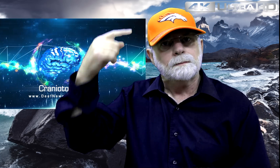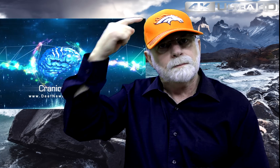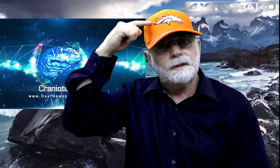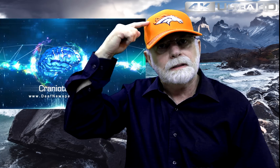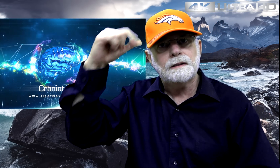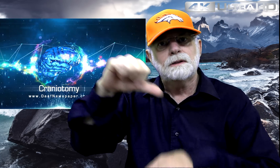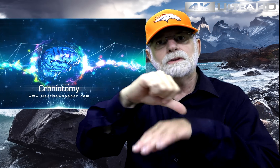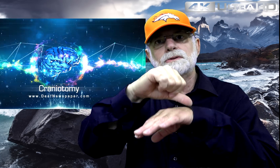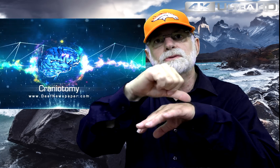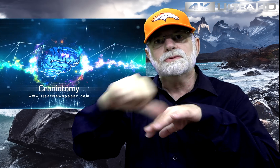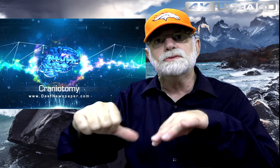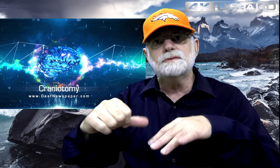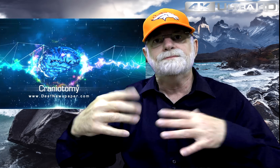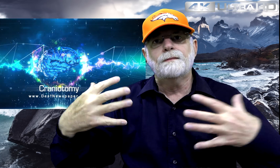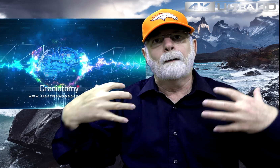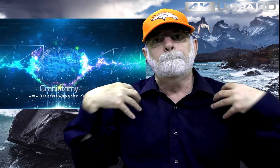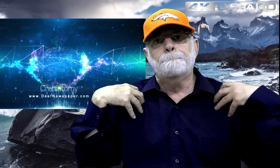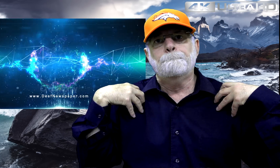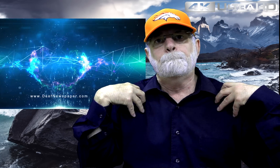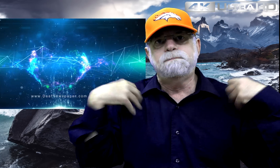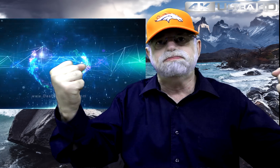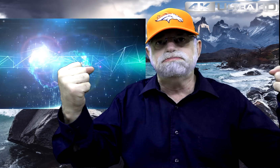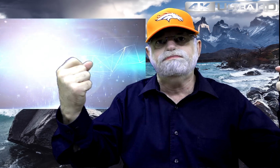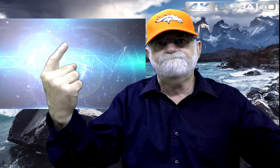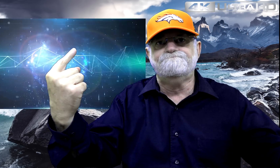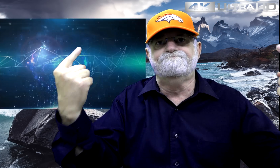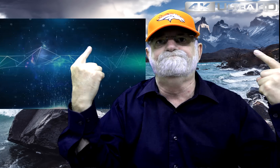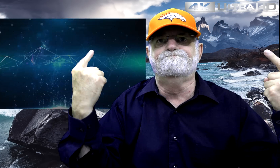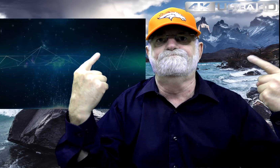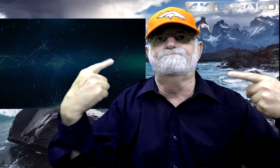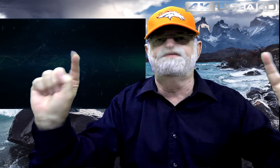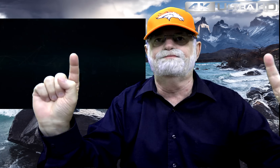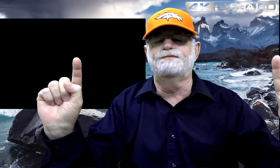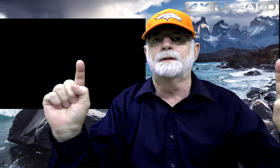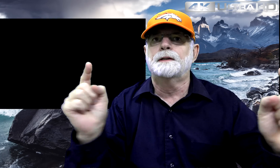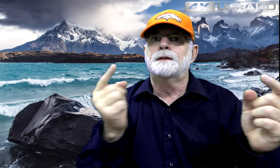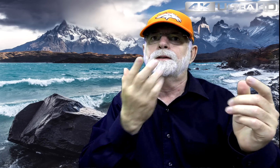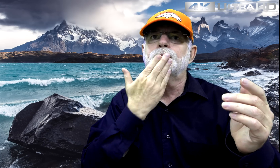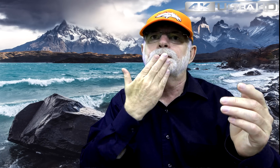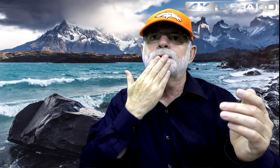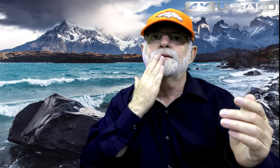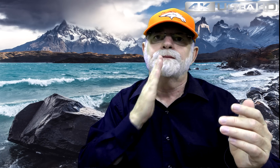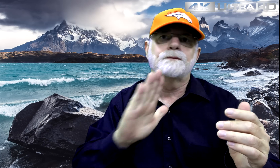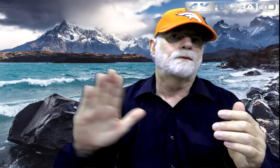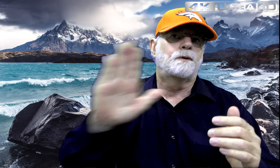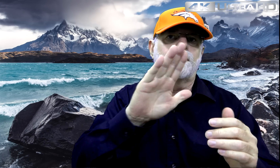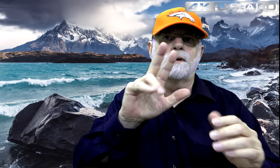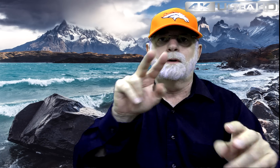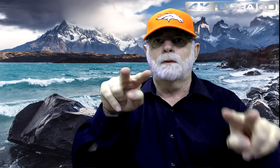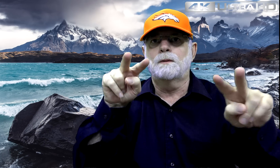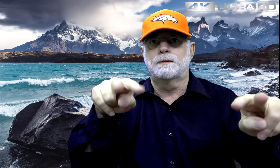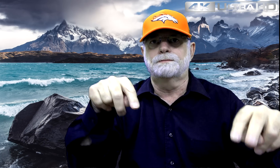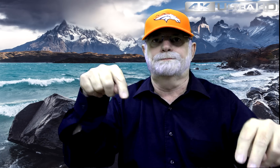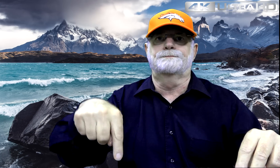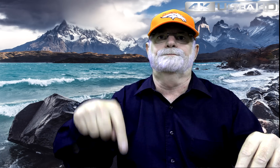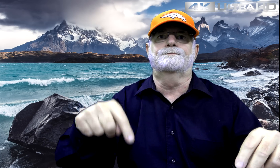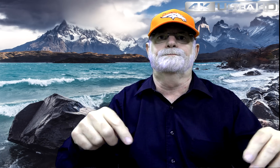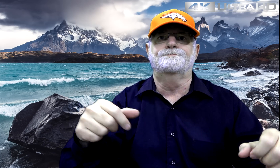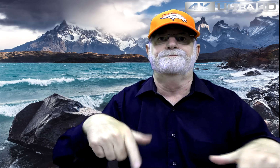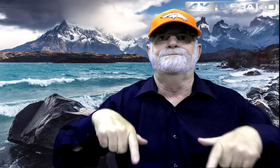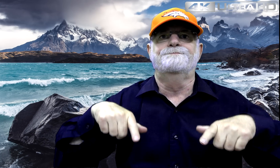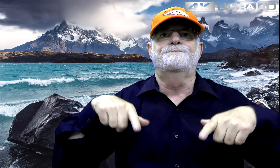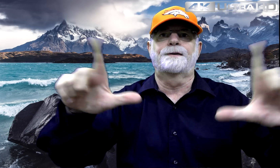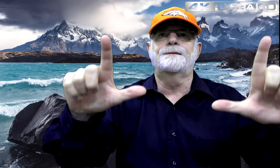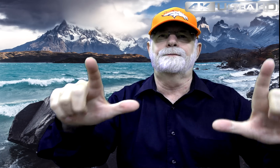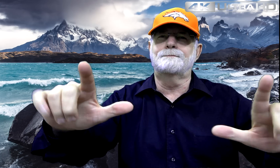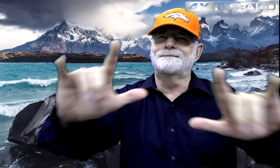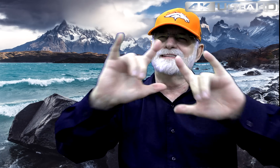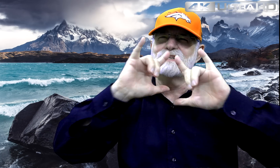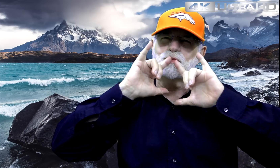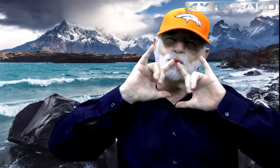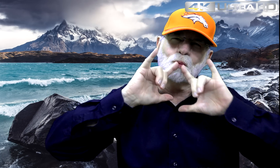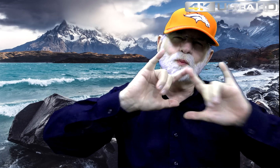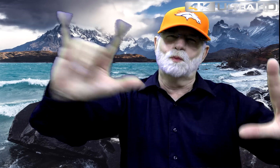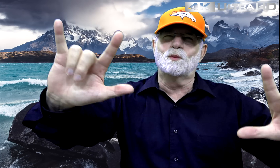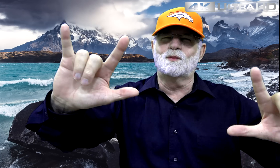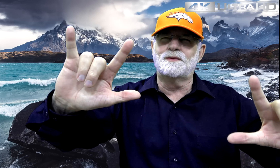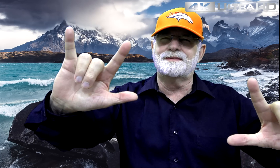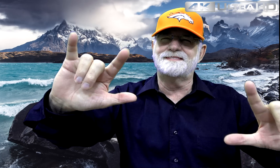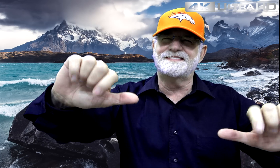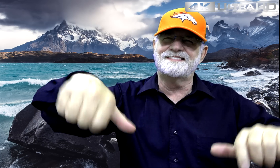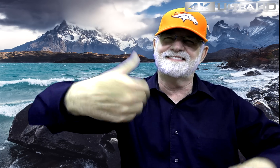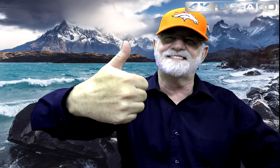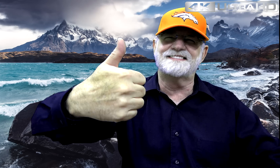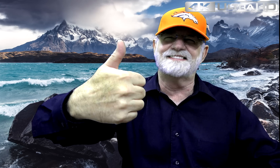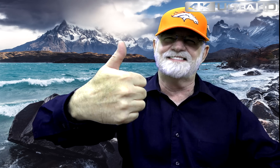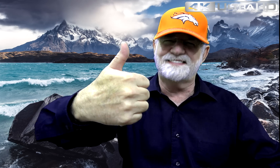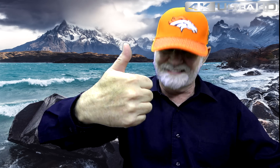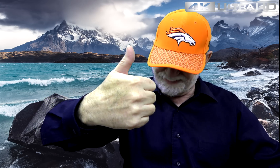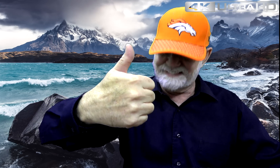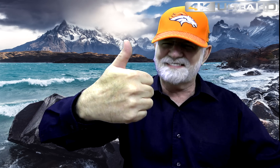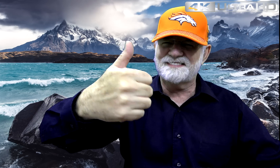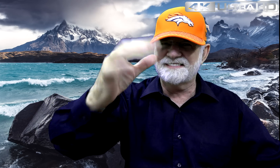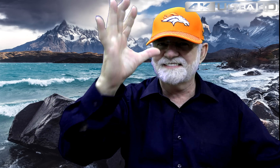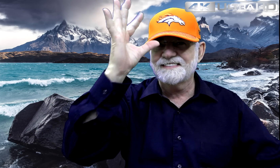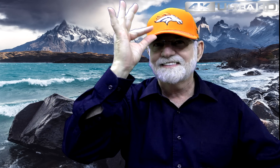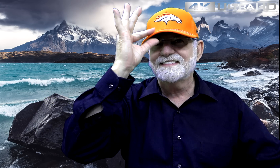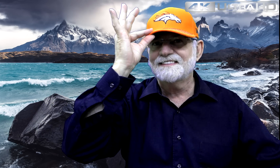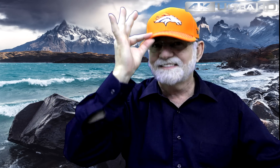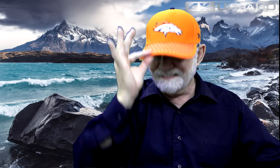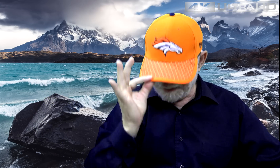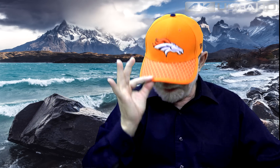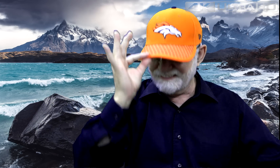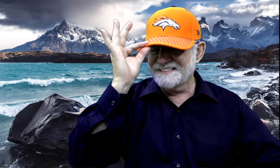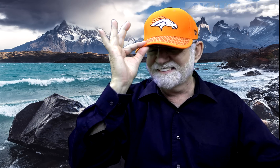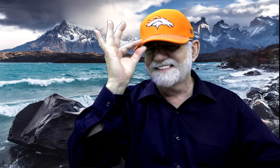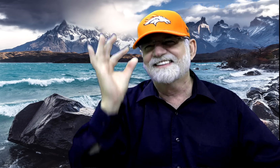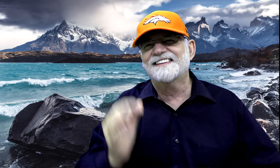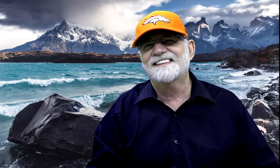that happened to me with my surgery and that I’m finally getting healthy. Thank you for watching this Vlog ! I love you Alright!